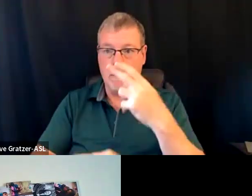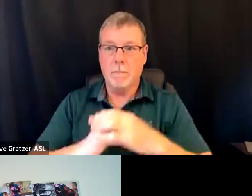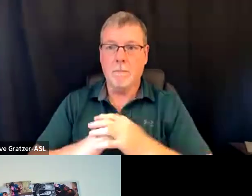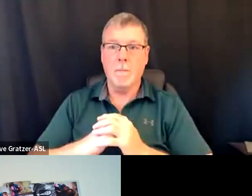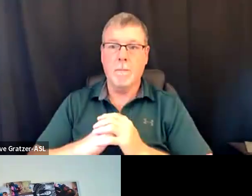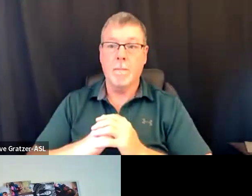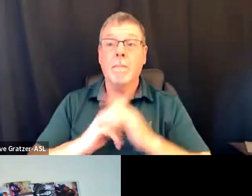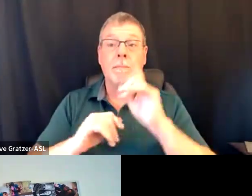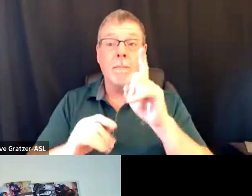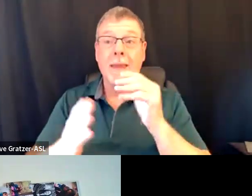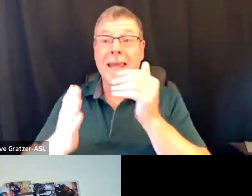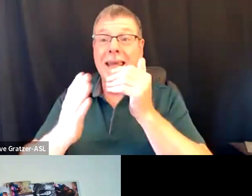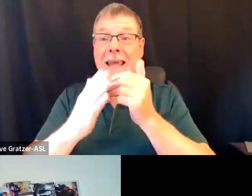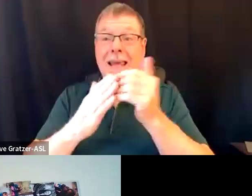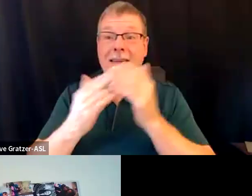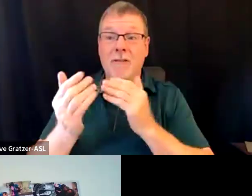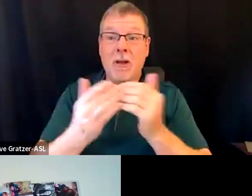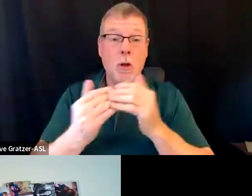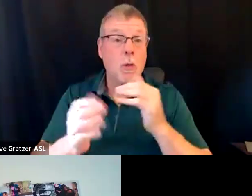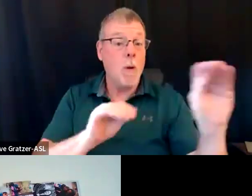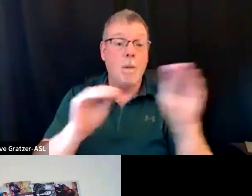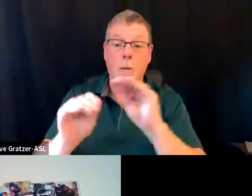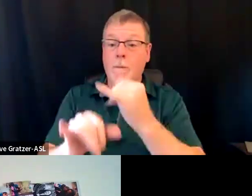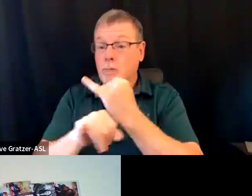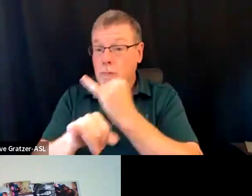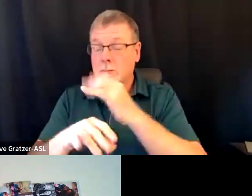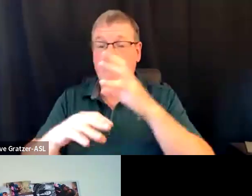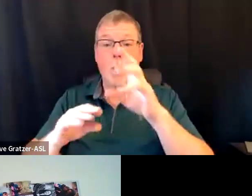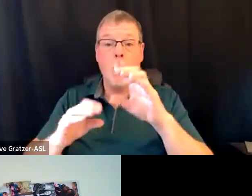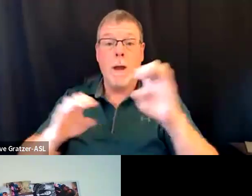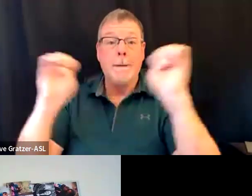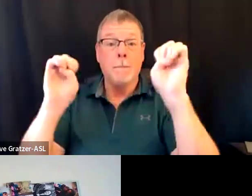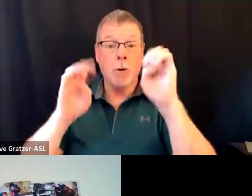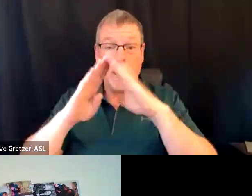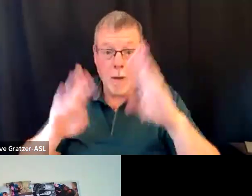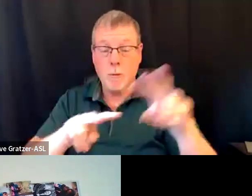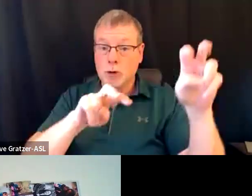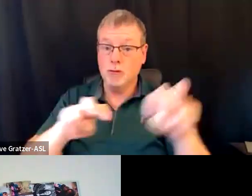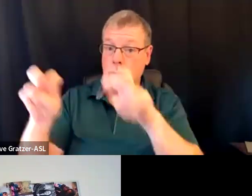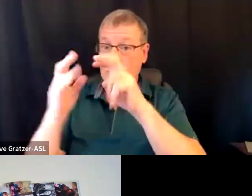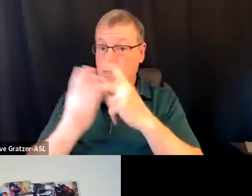Even if they move into a residential or an emergency shelter or transitional housing project during that time